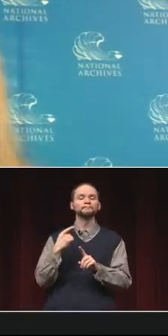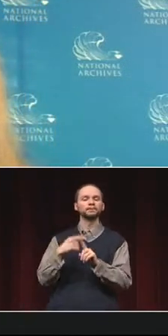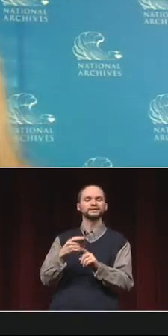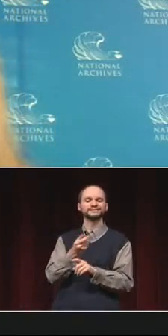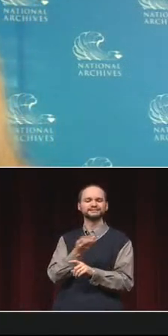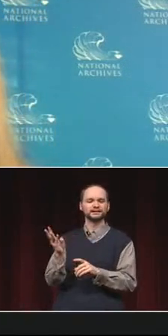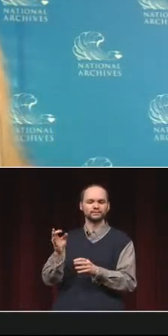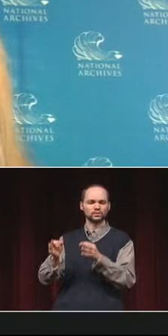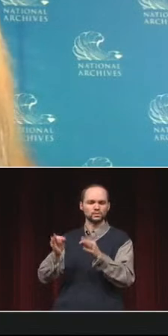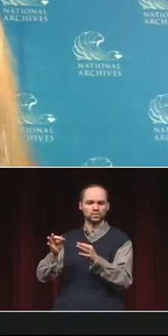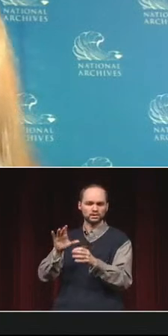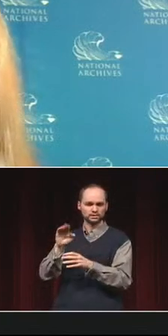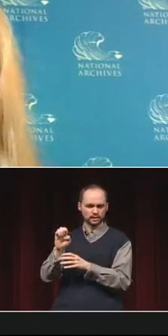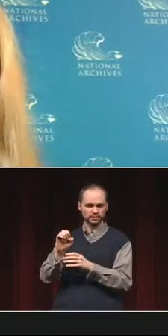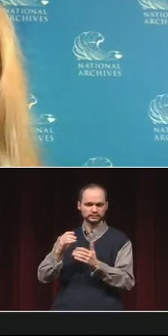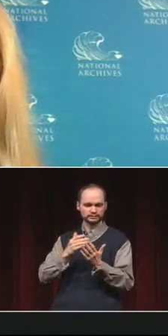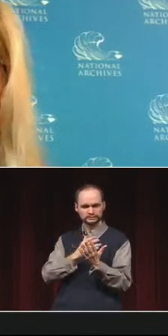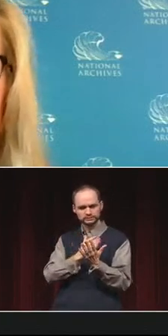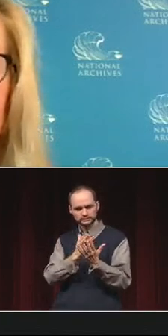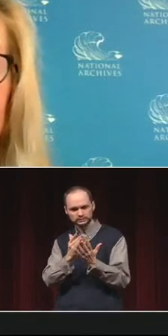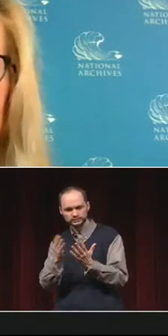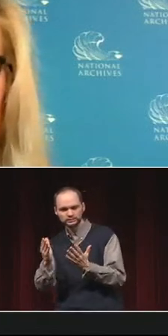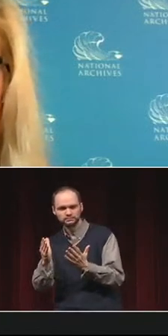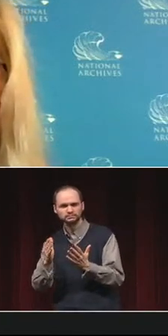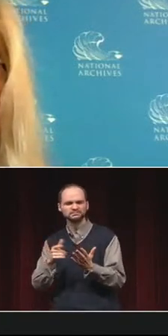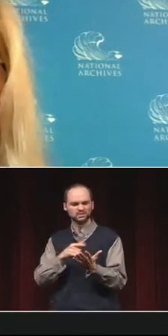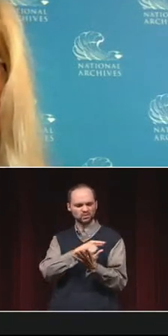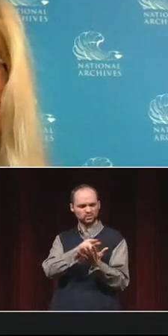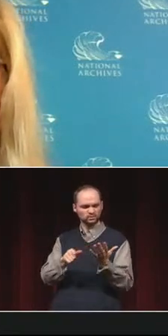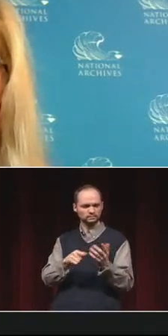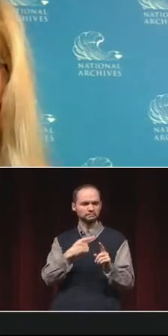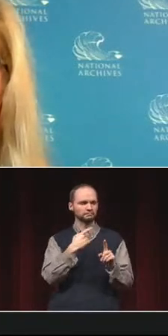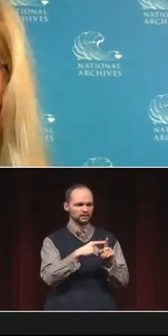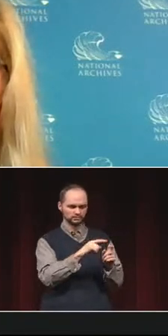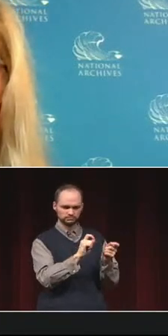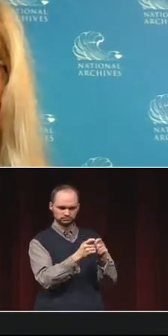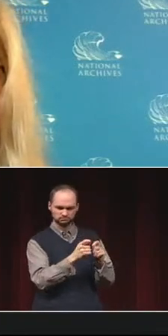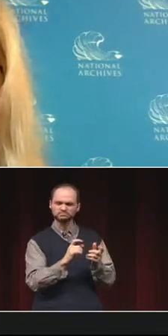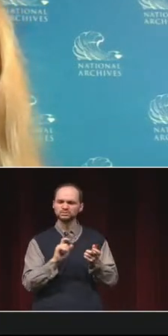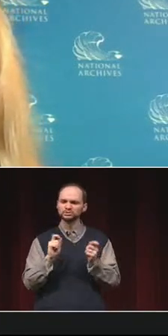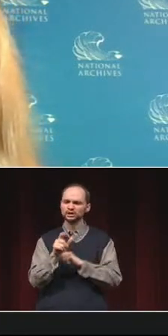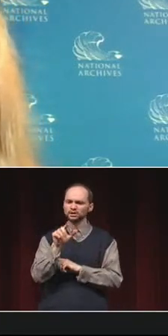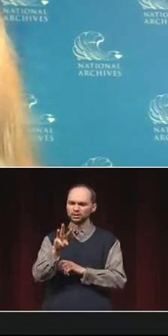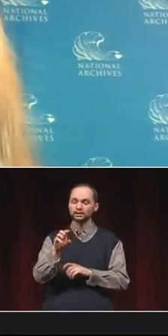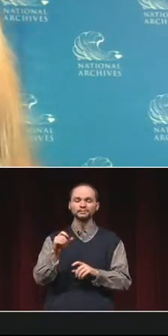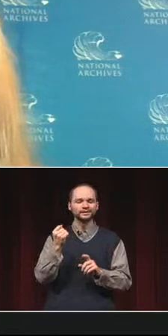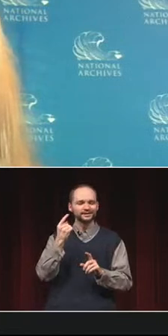But you know, Missy, as I said, just because you change the laws does not mean you change